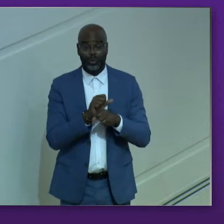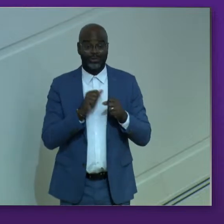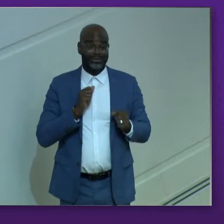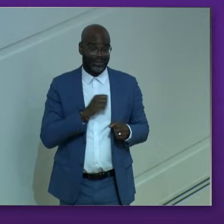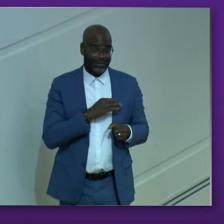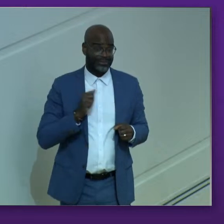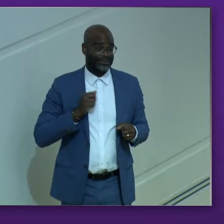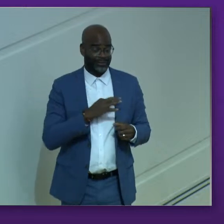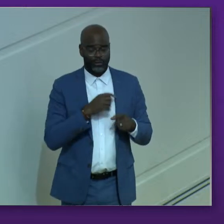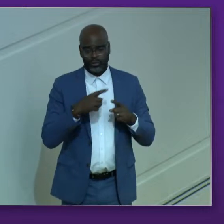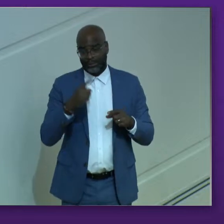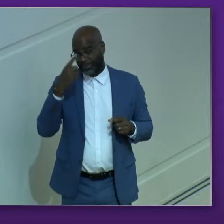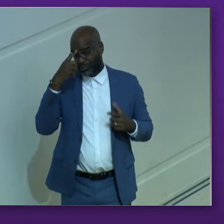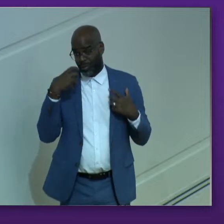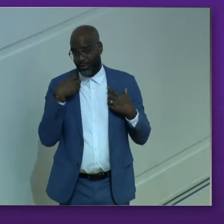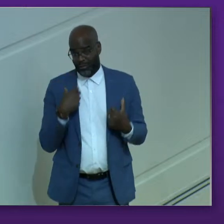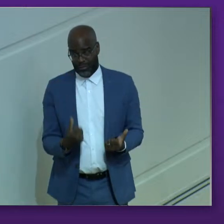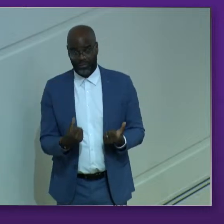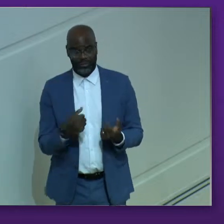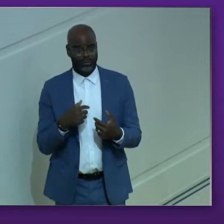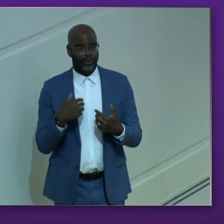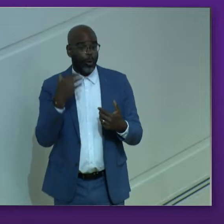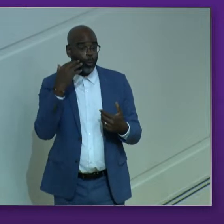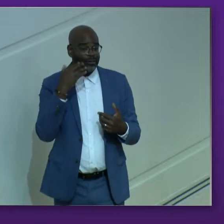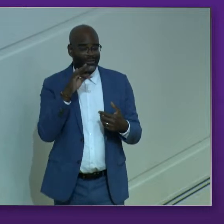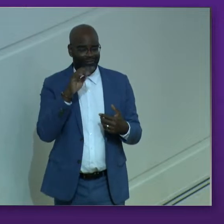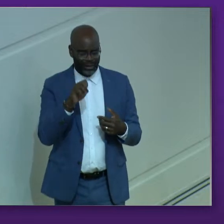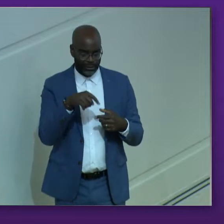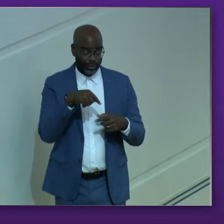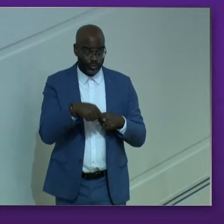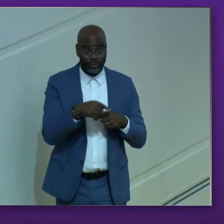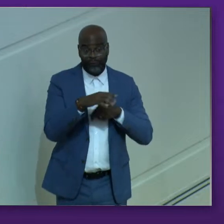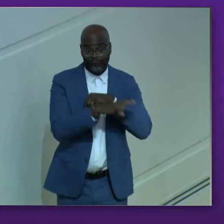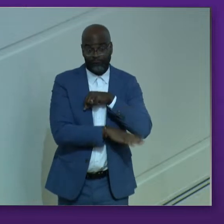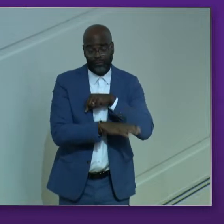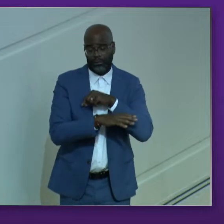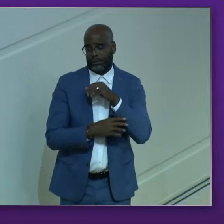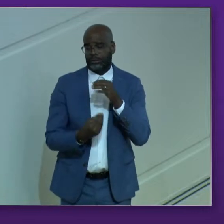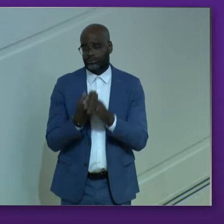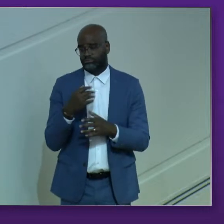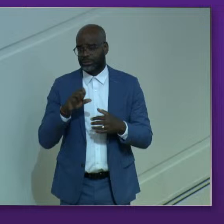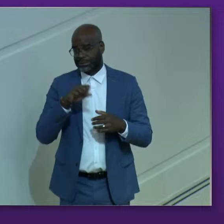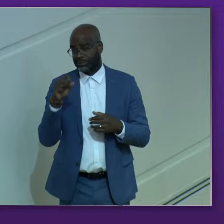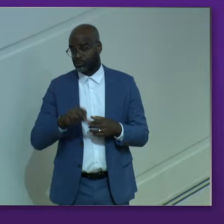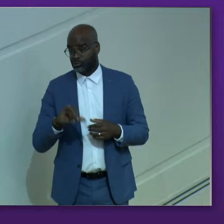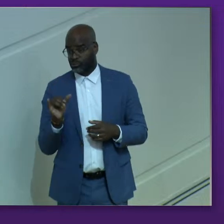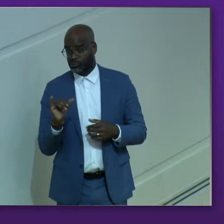SEVERAL OF THE MOBILE MARKETS AND VOLUNTEERED THROUGHOUT THE YEAR AND ALSO HELPED FOOD